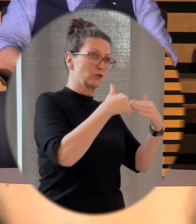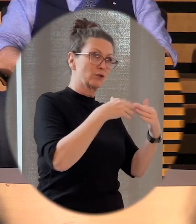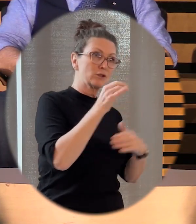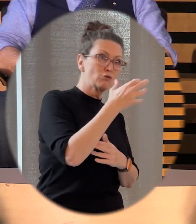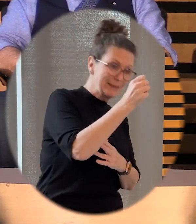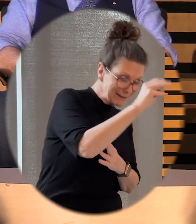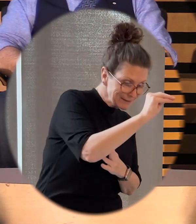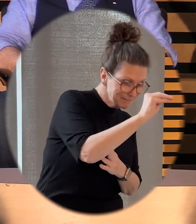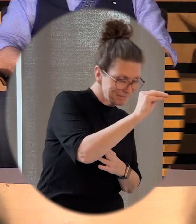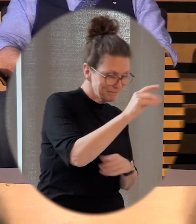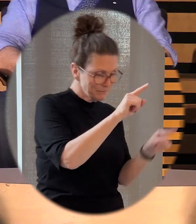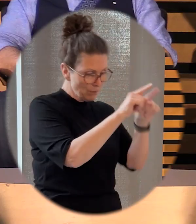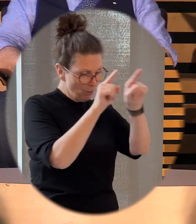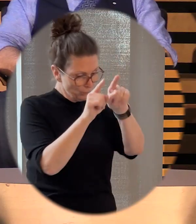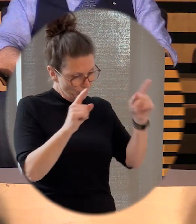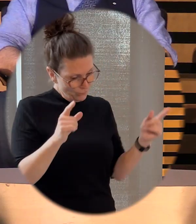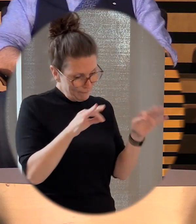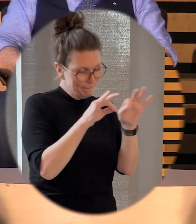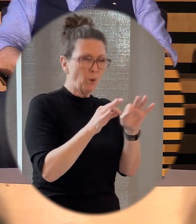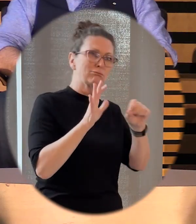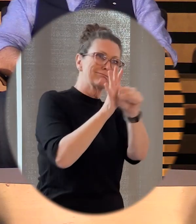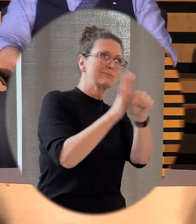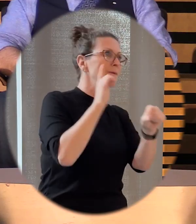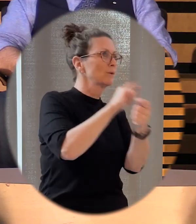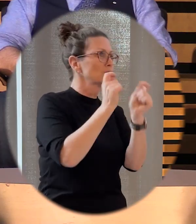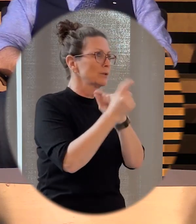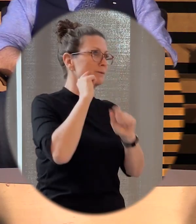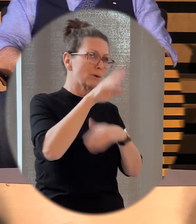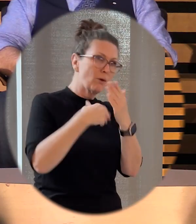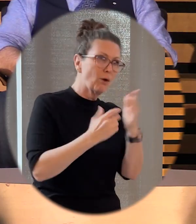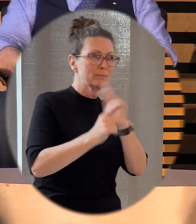other things are happening like in BC with the Cal case and that type of thing where misinformation